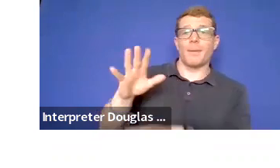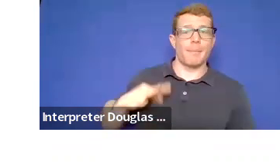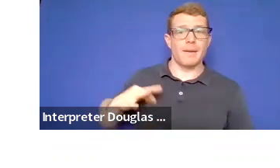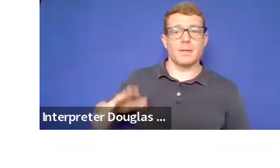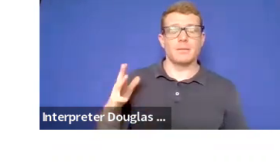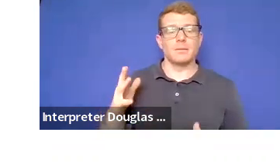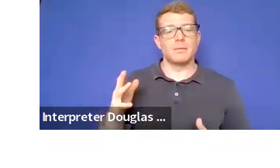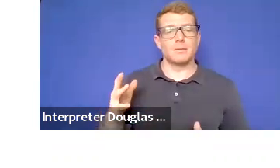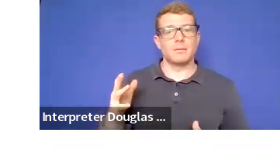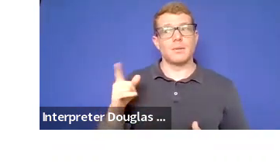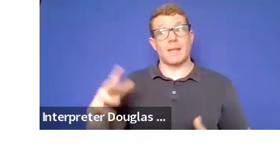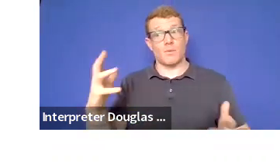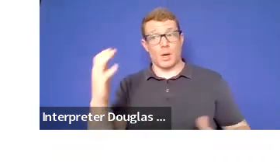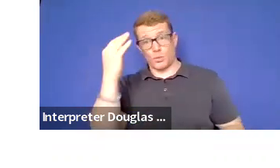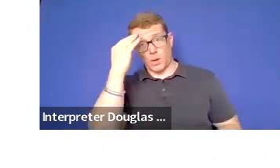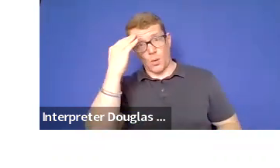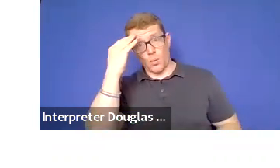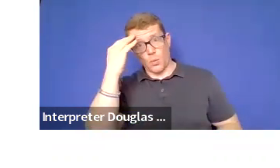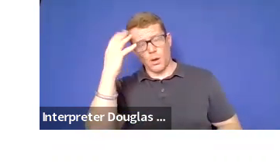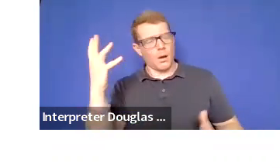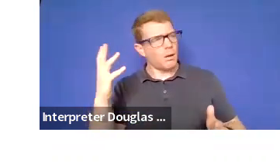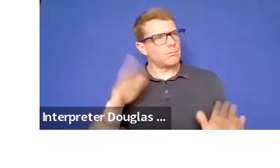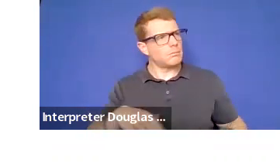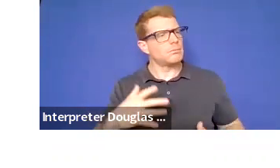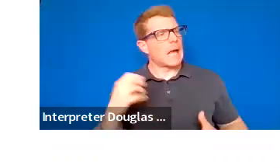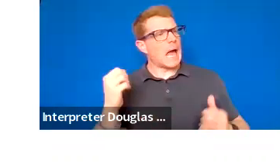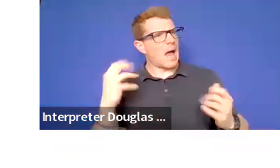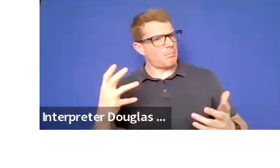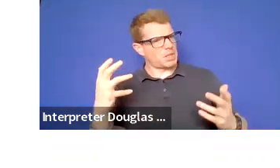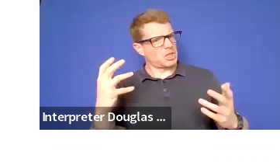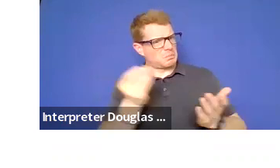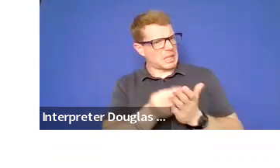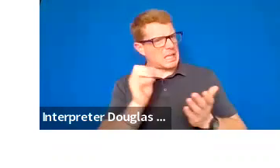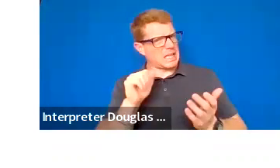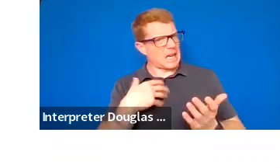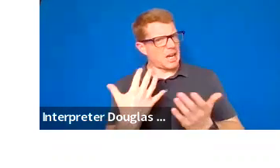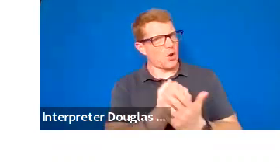How much can I earn before my benefits are affected?